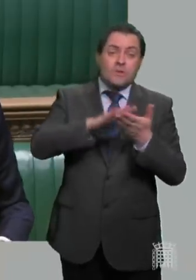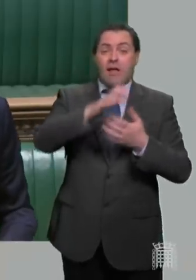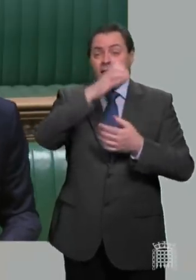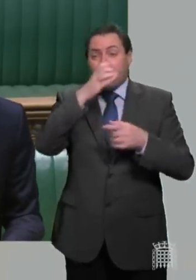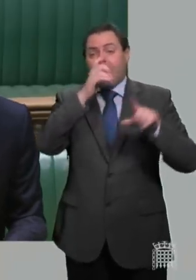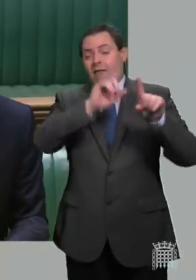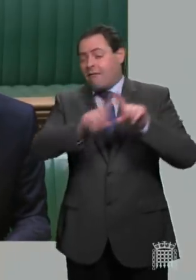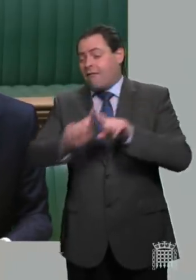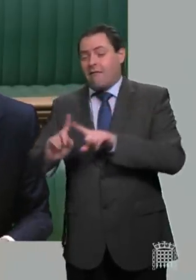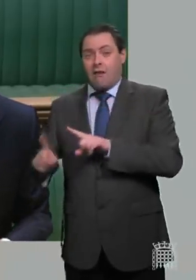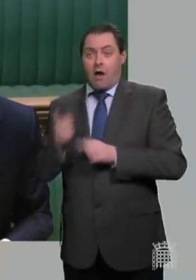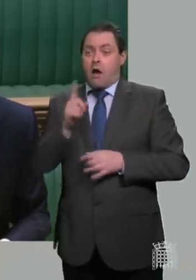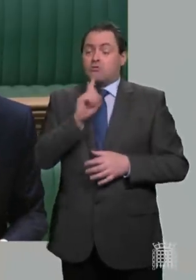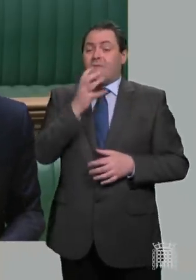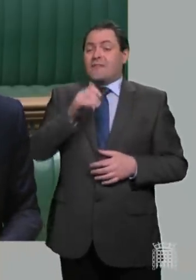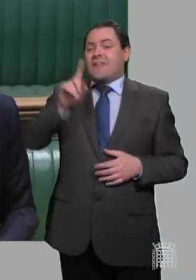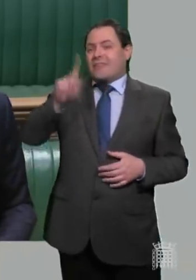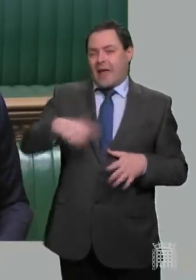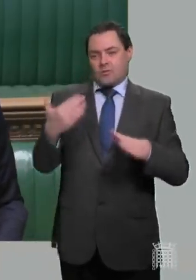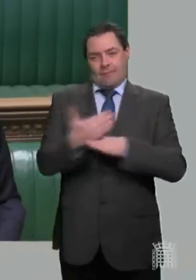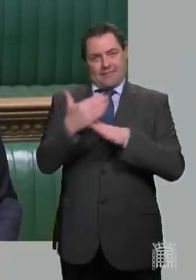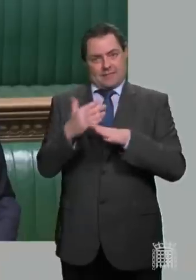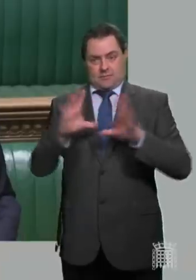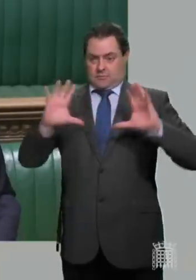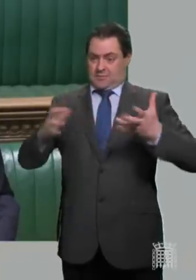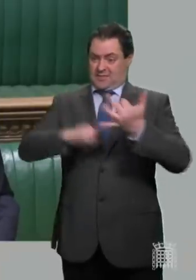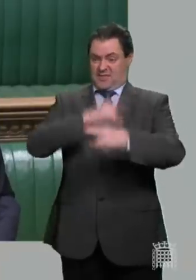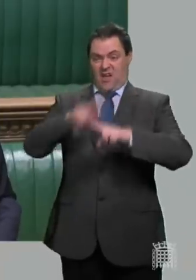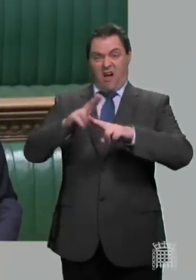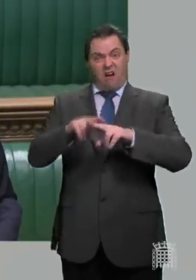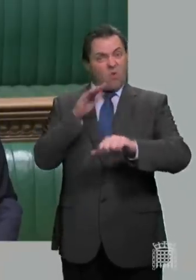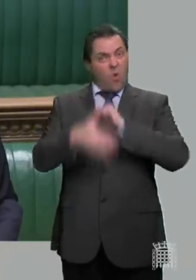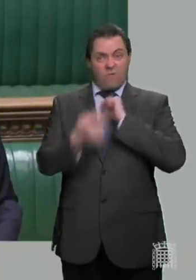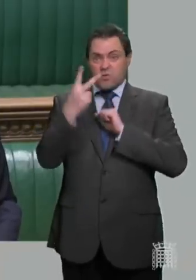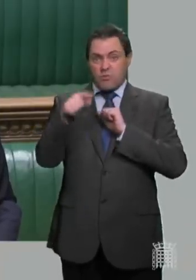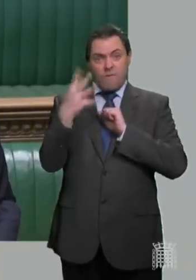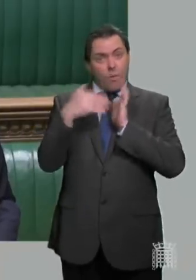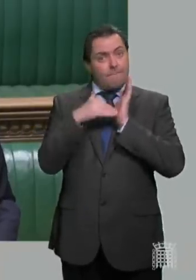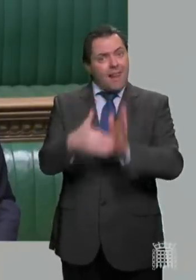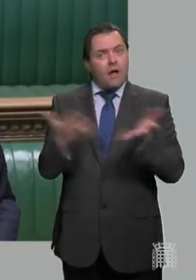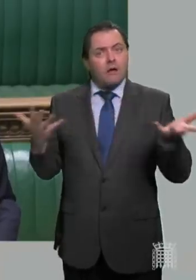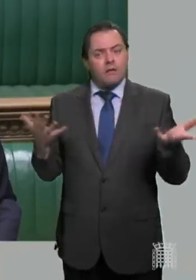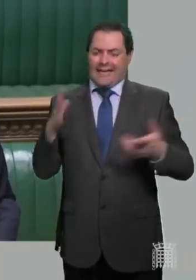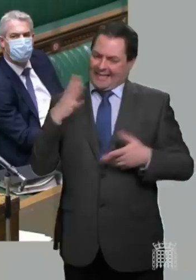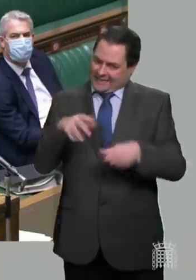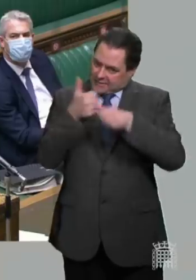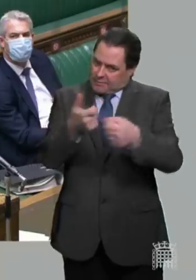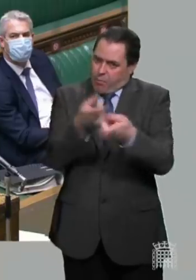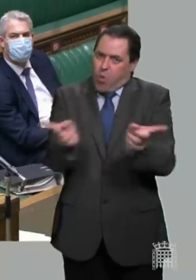businesses that employ over 2.4 million people need our support. To protect those jobs,